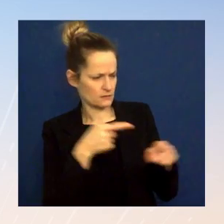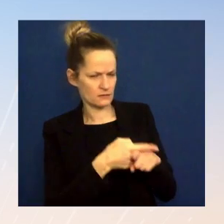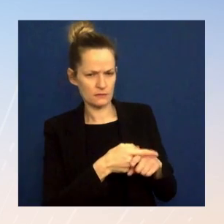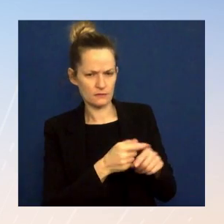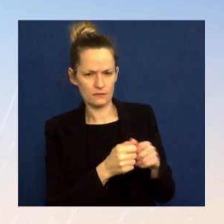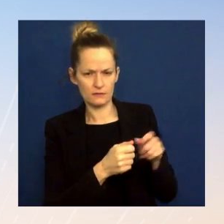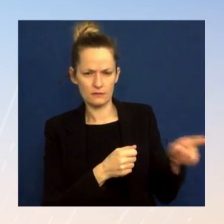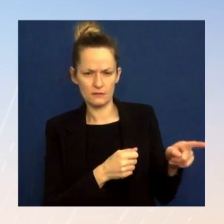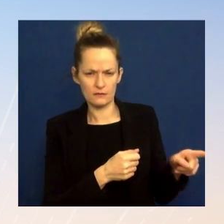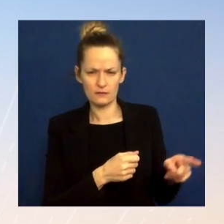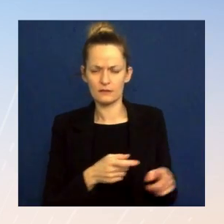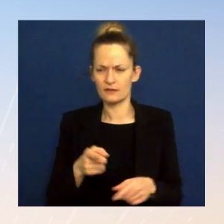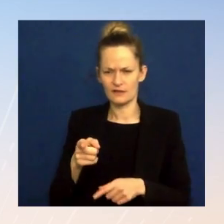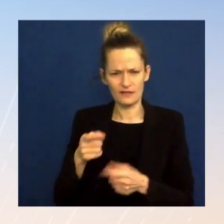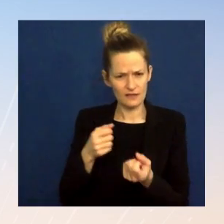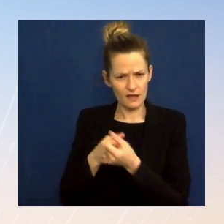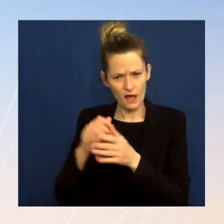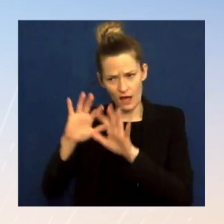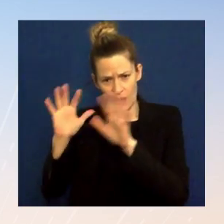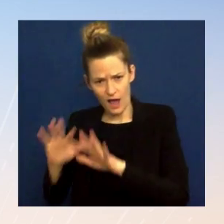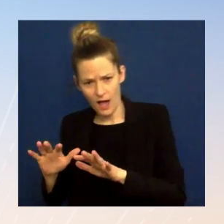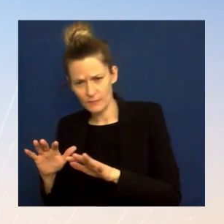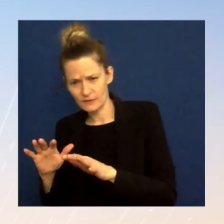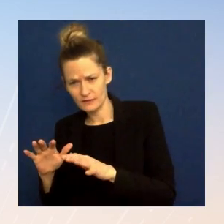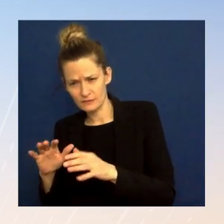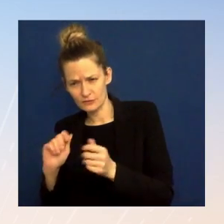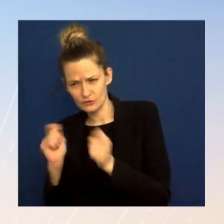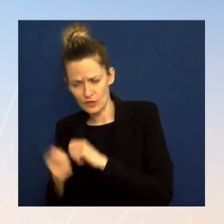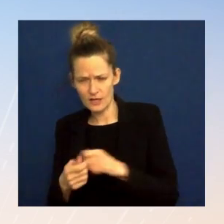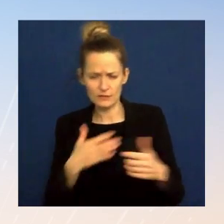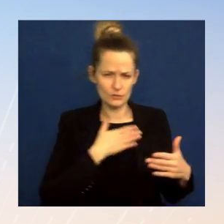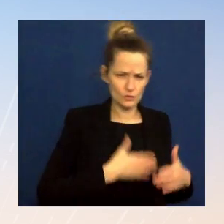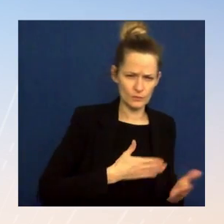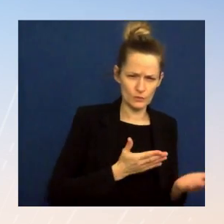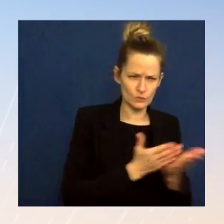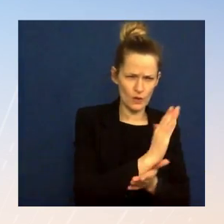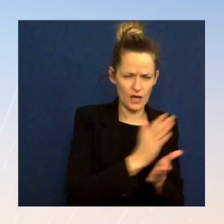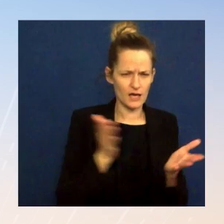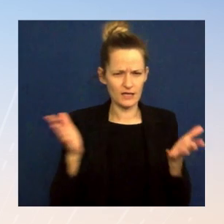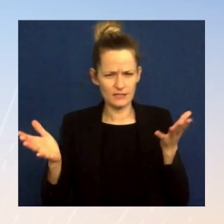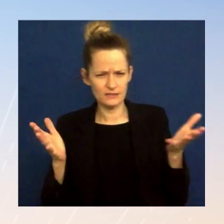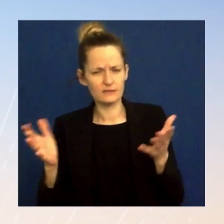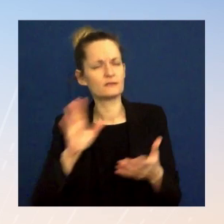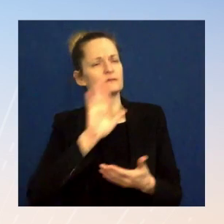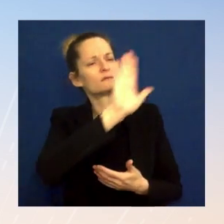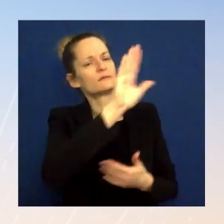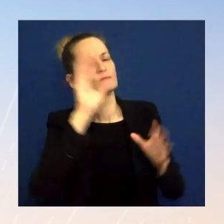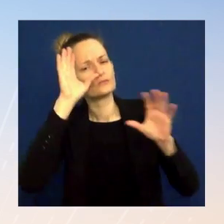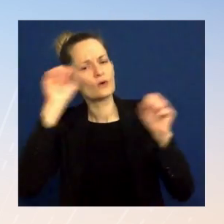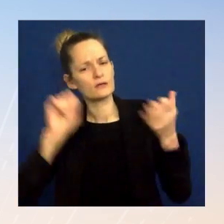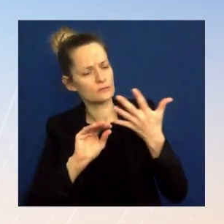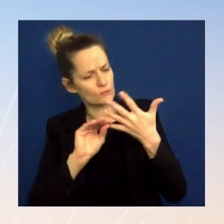where he would weigh one above the other? Mr. Sullivan: The President fundamentally believes